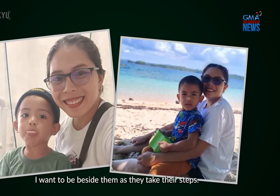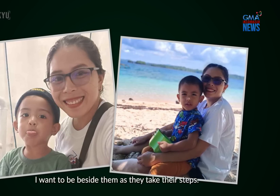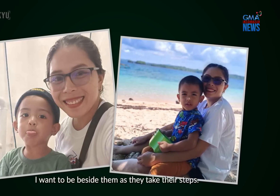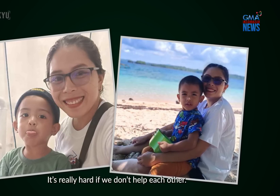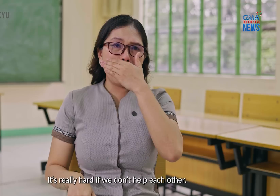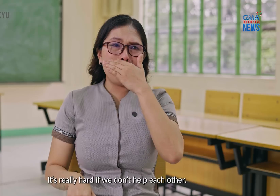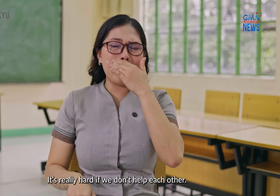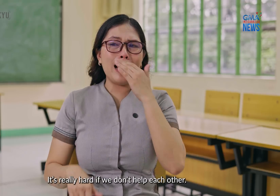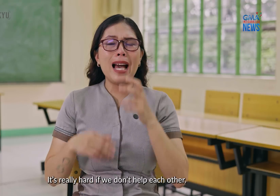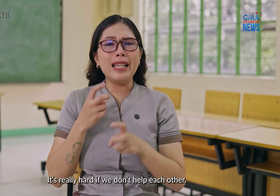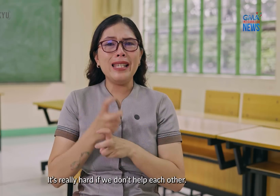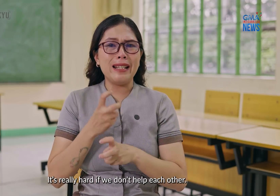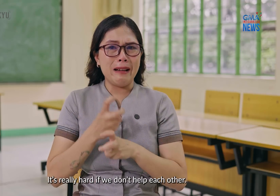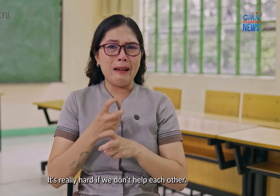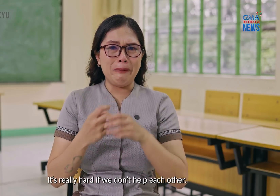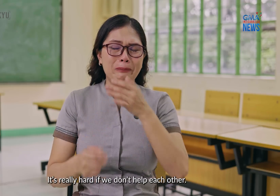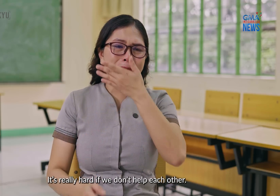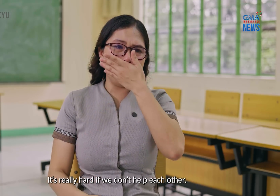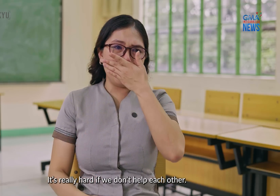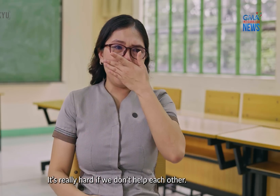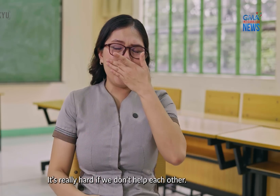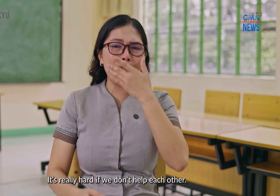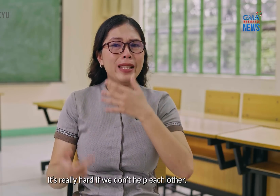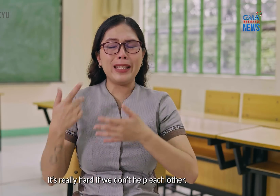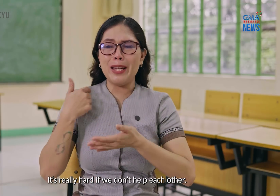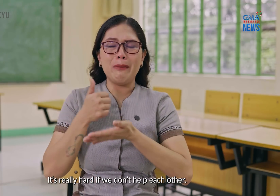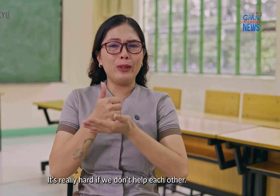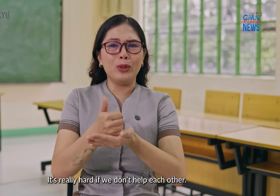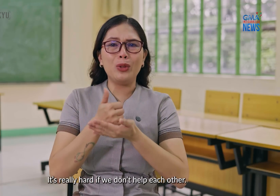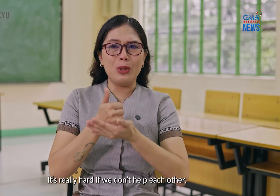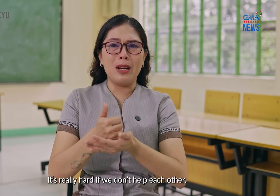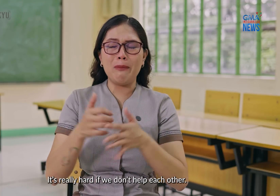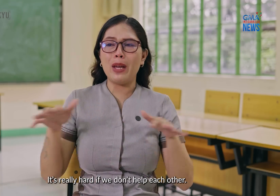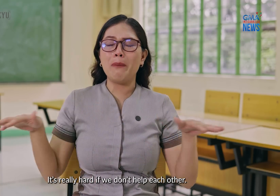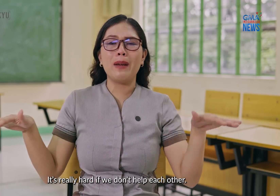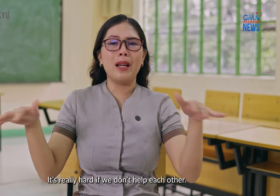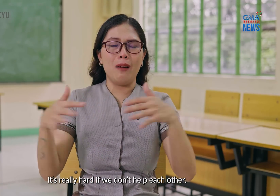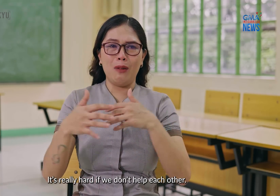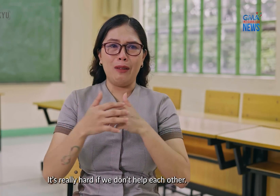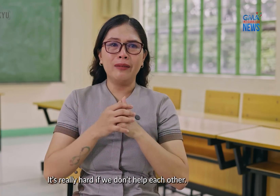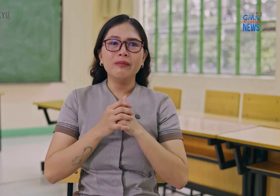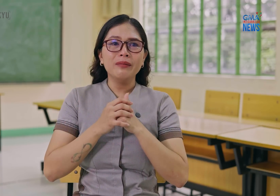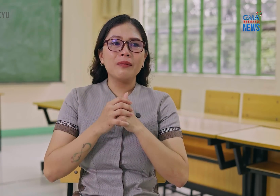So I want to help in any way I can.